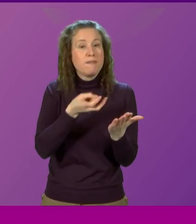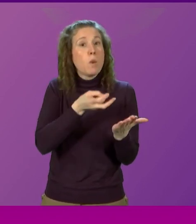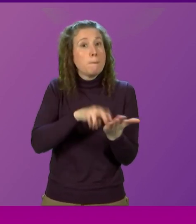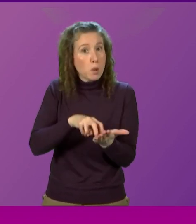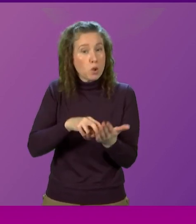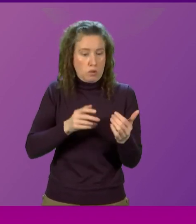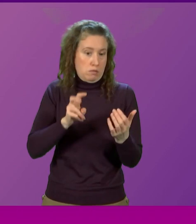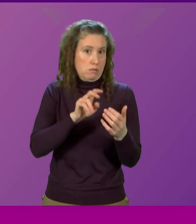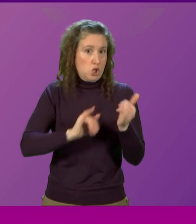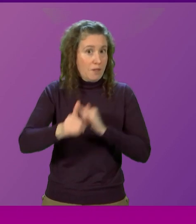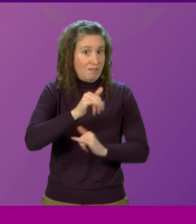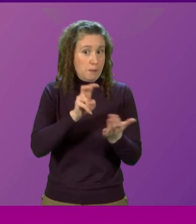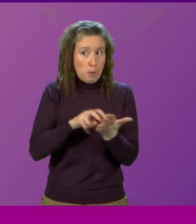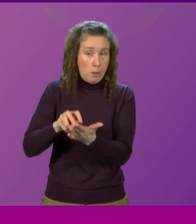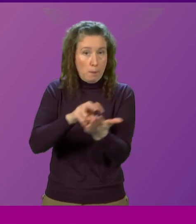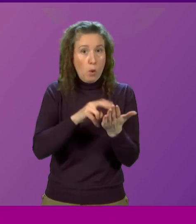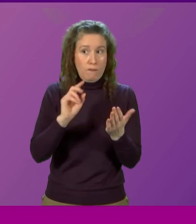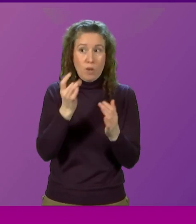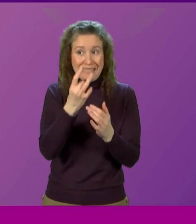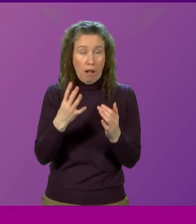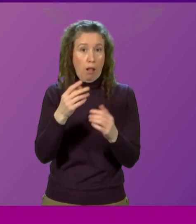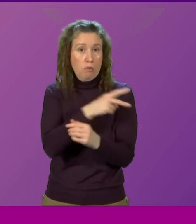in remote and rural parts of the country, was achieved.